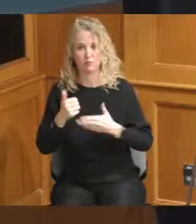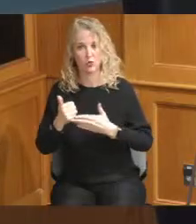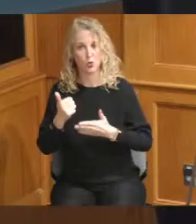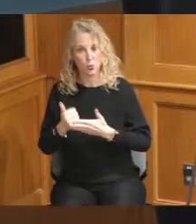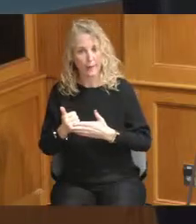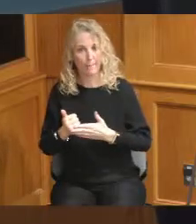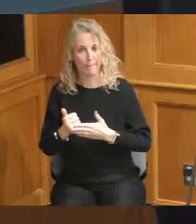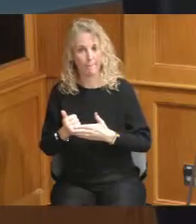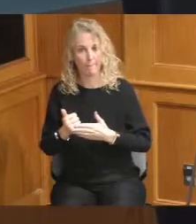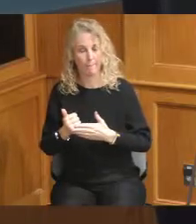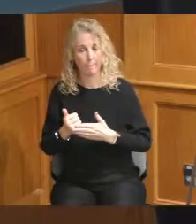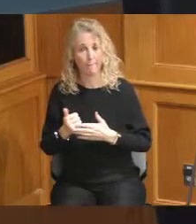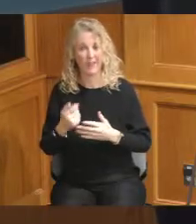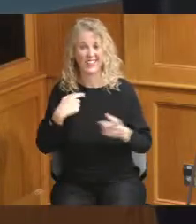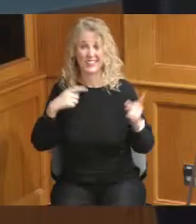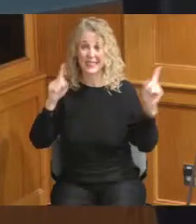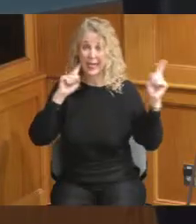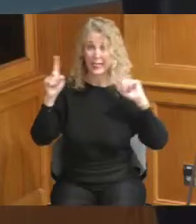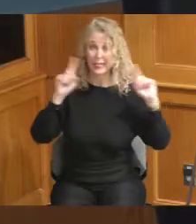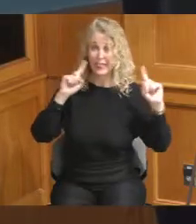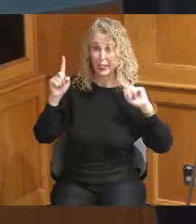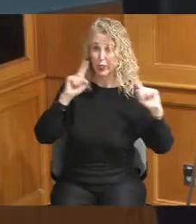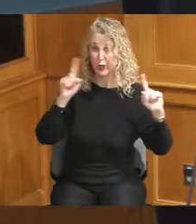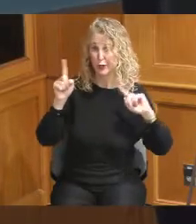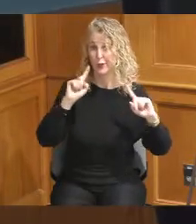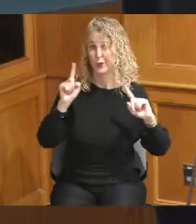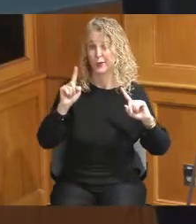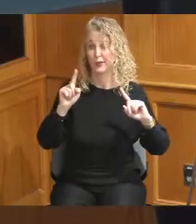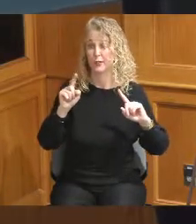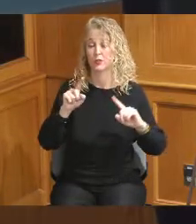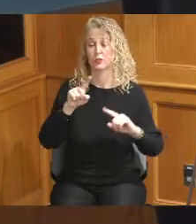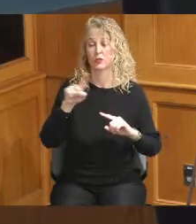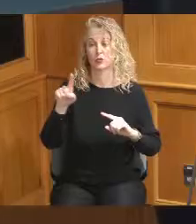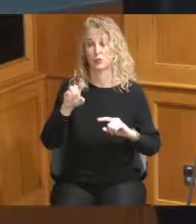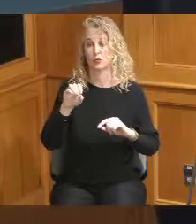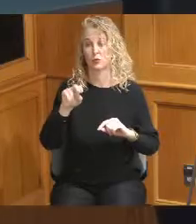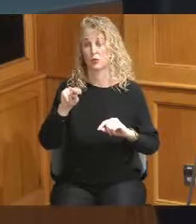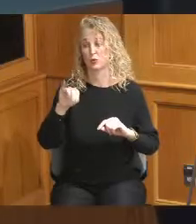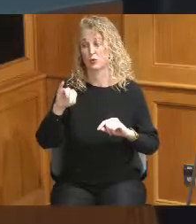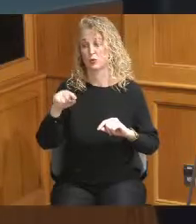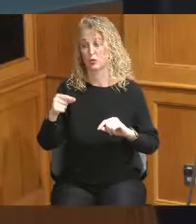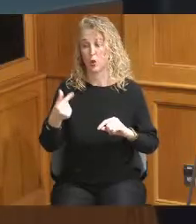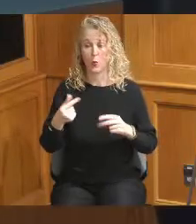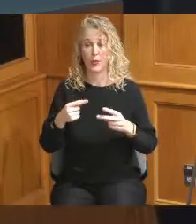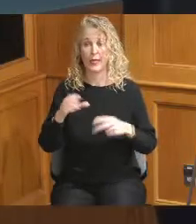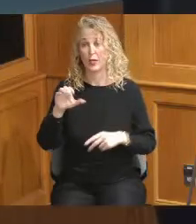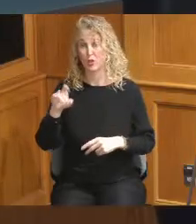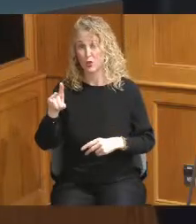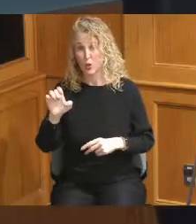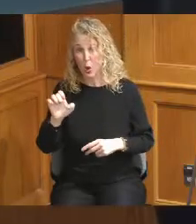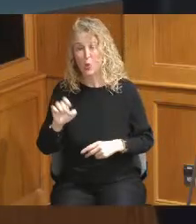housing because I hear in other parts of the state especially zoning and codes are really important